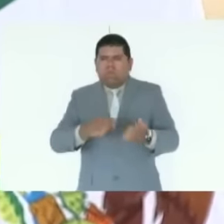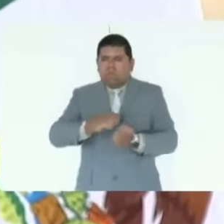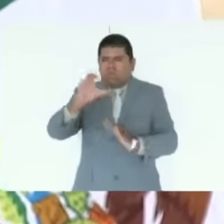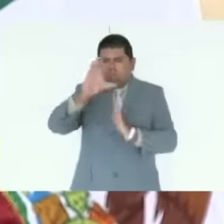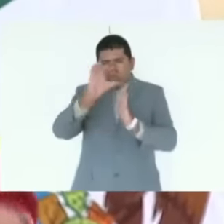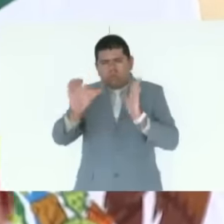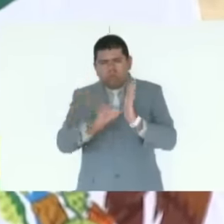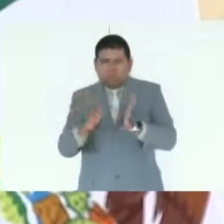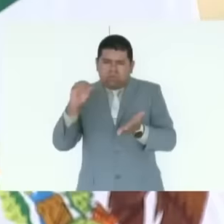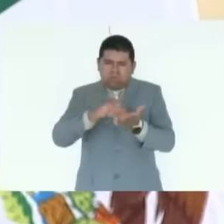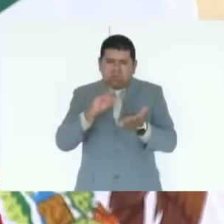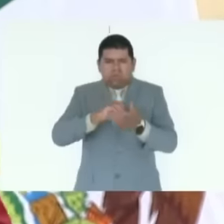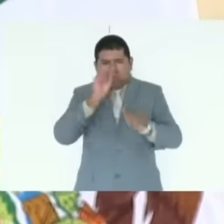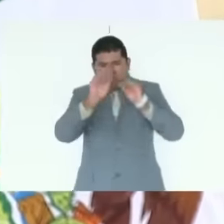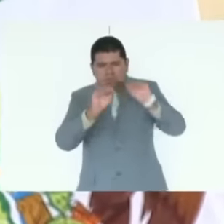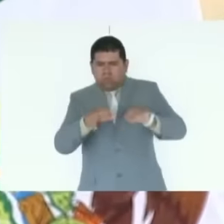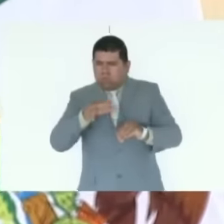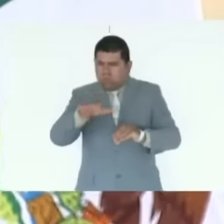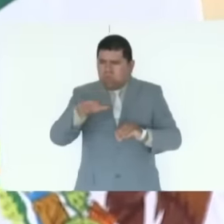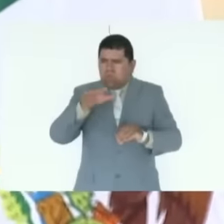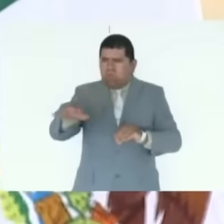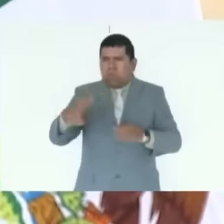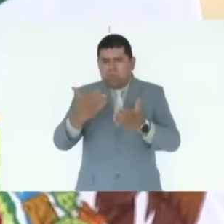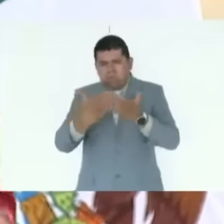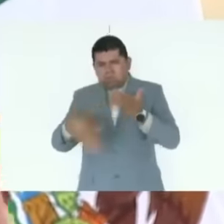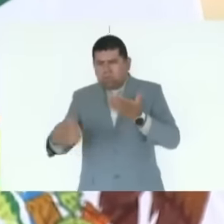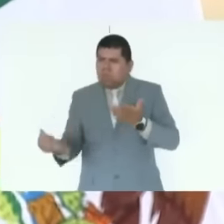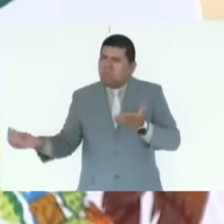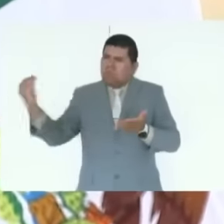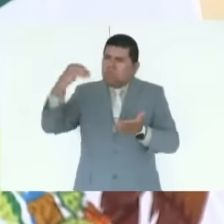the two reforms and we are going to carry out the Constitution, support for women,